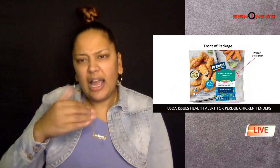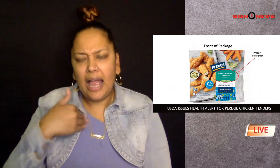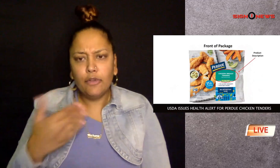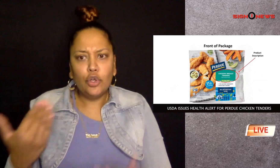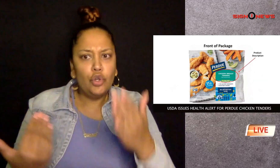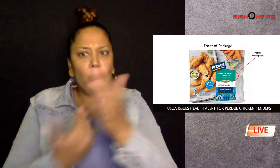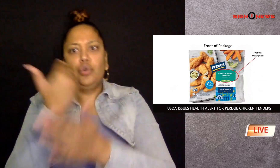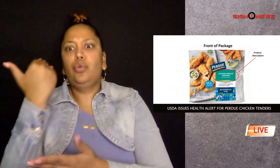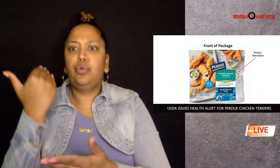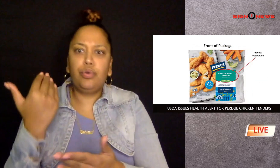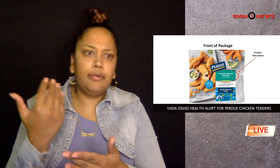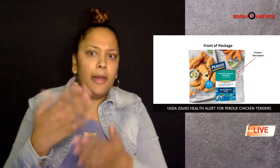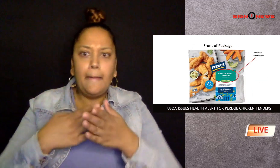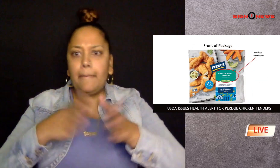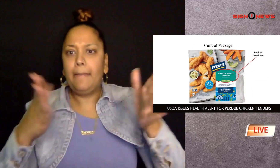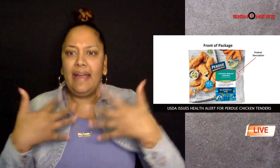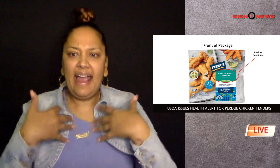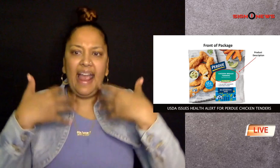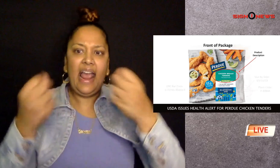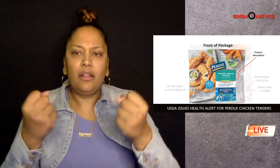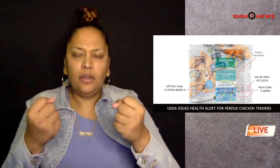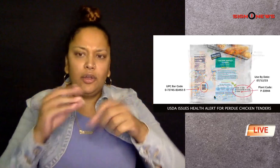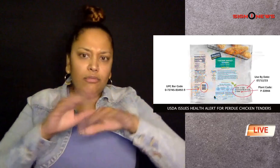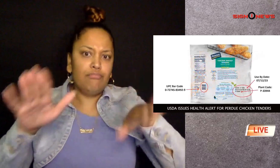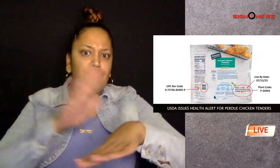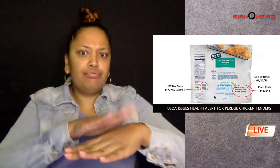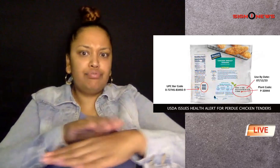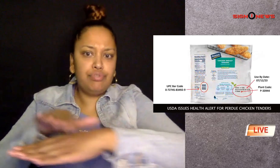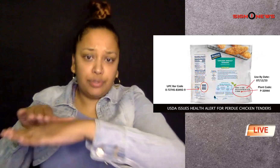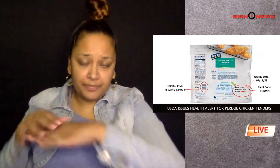the US Department of Agriculture has a new public health alert out